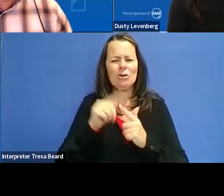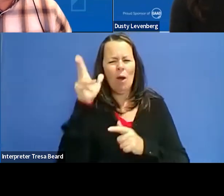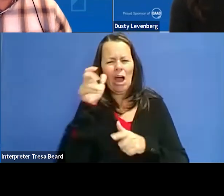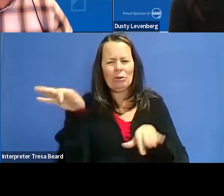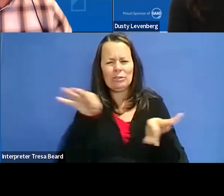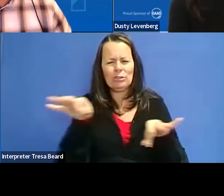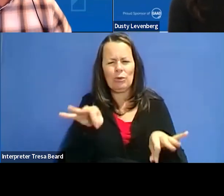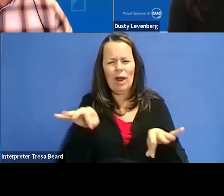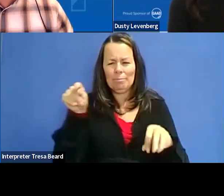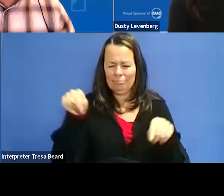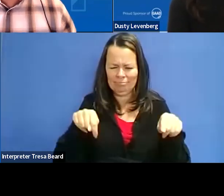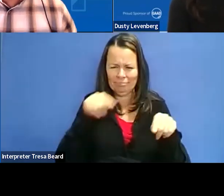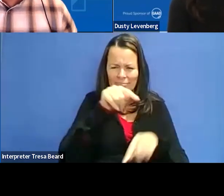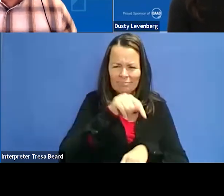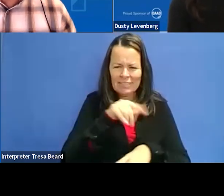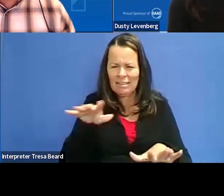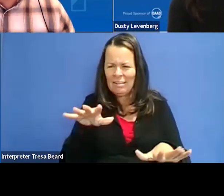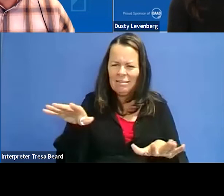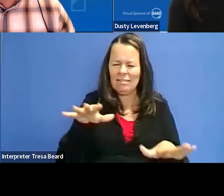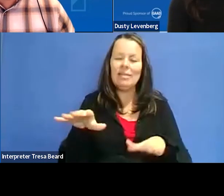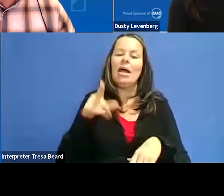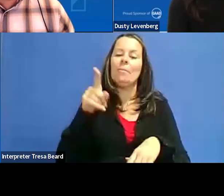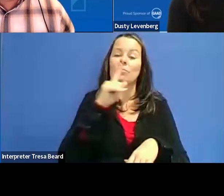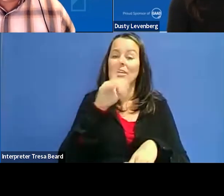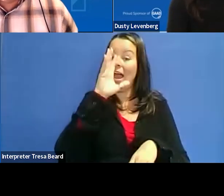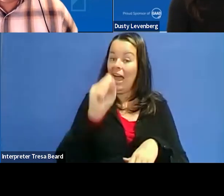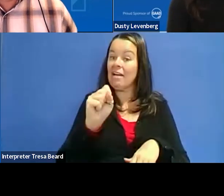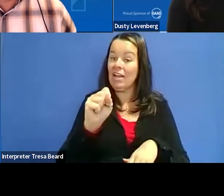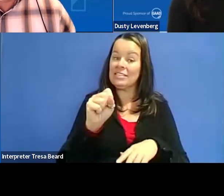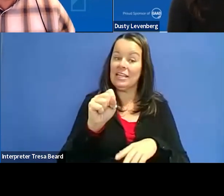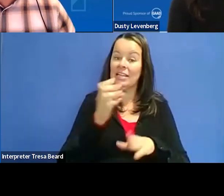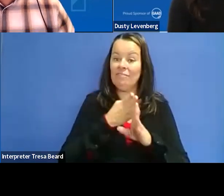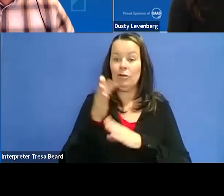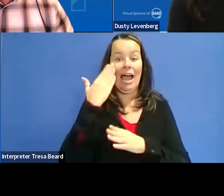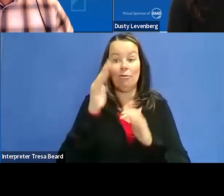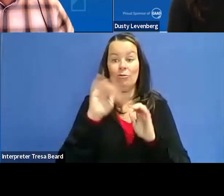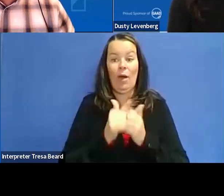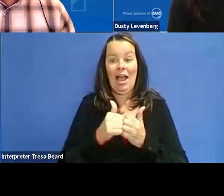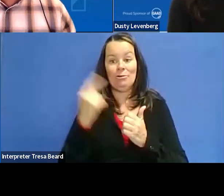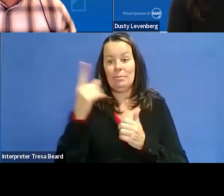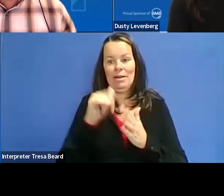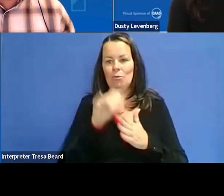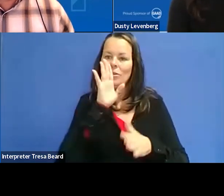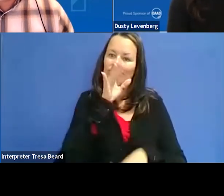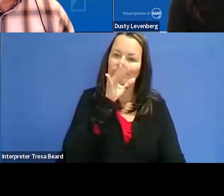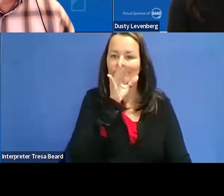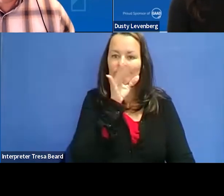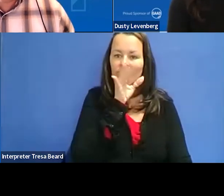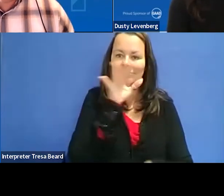It's a fascinating field. Because I don't know how somebody would do that. It's something that we have to solve somehow.